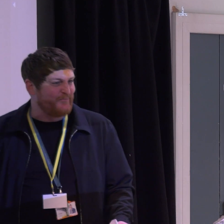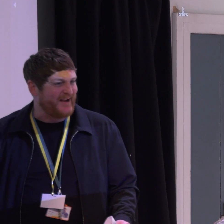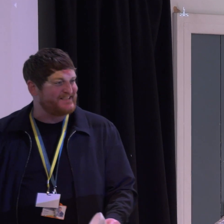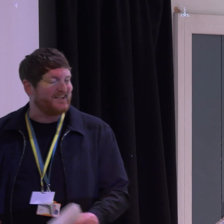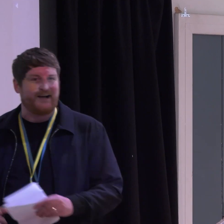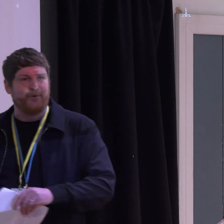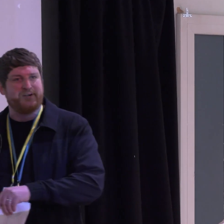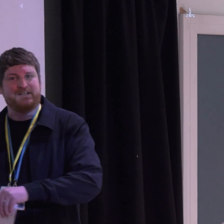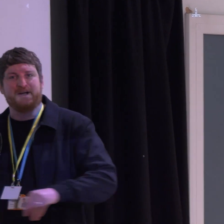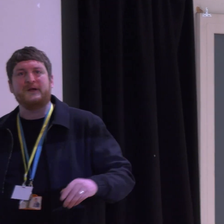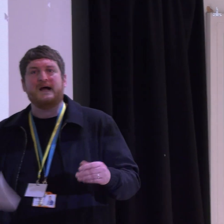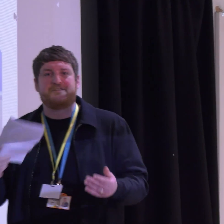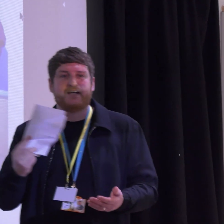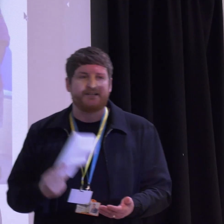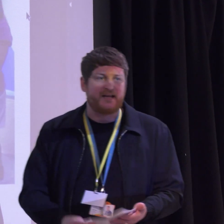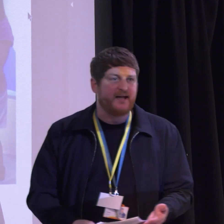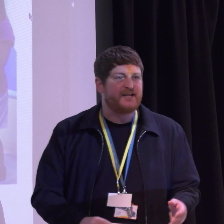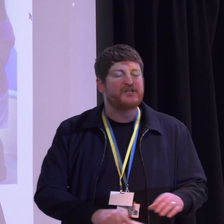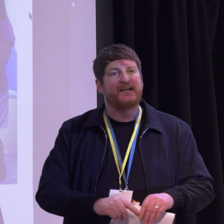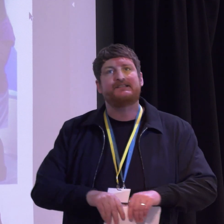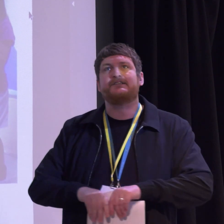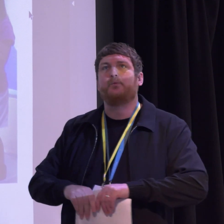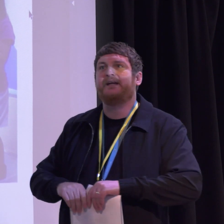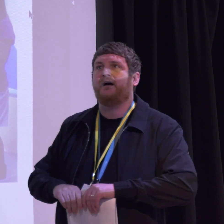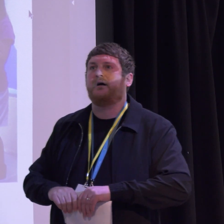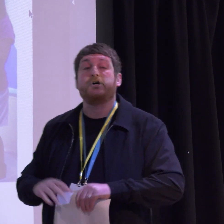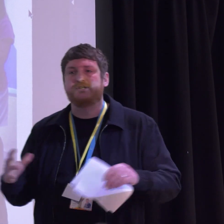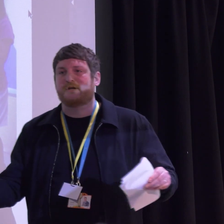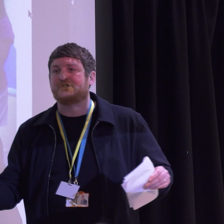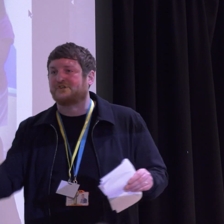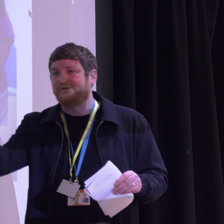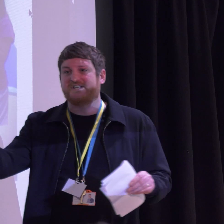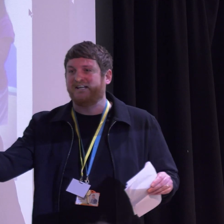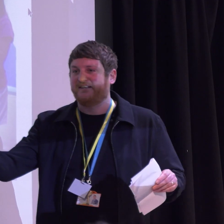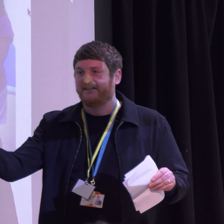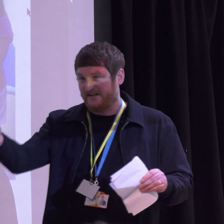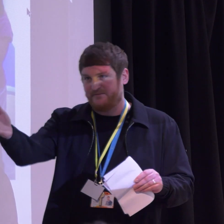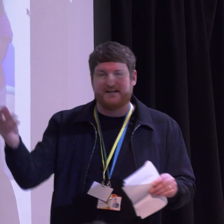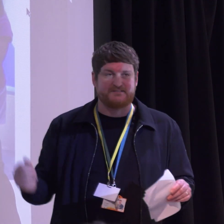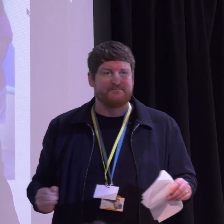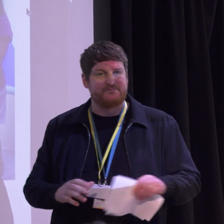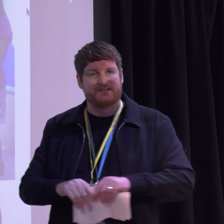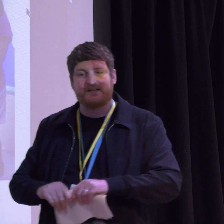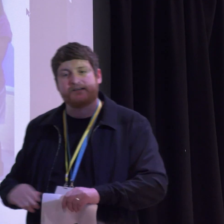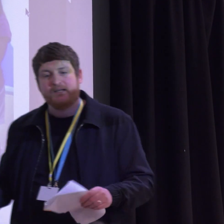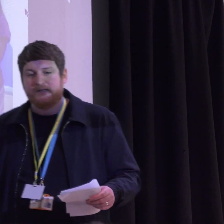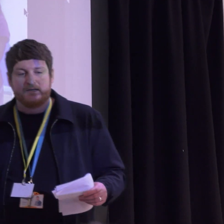comprehend it at the point, you know? I think as educators we are under so much scrutiny, you know, as just said,